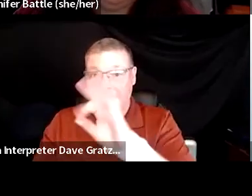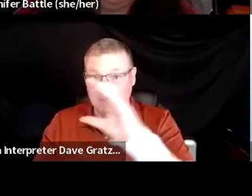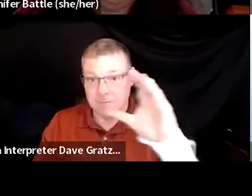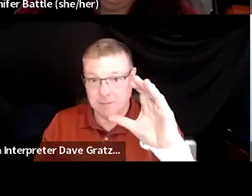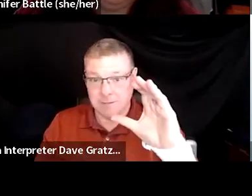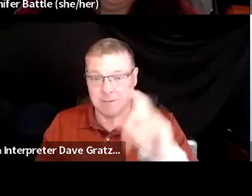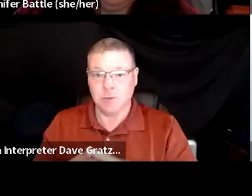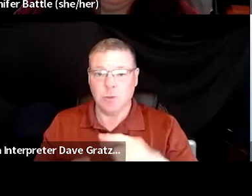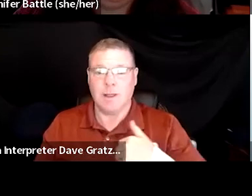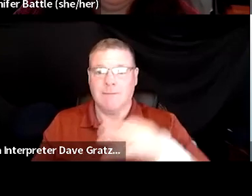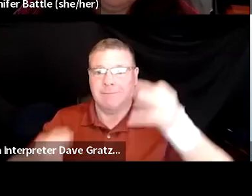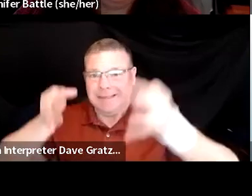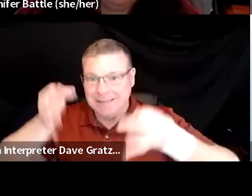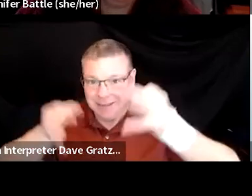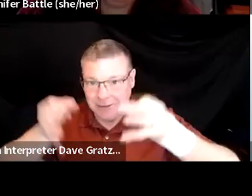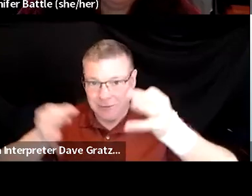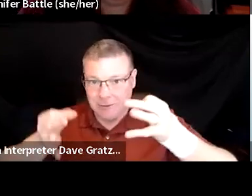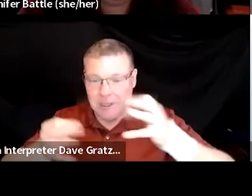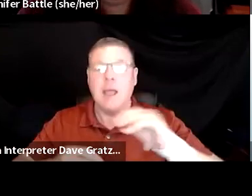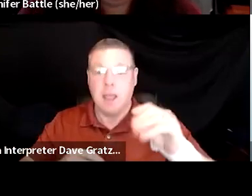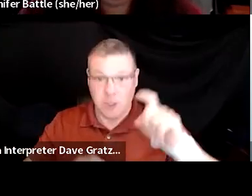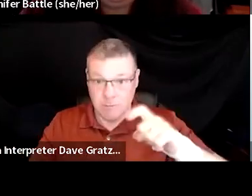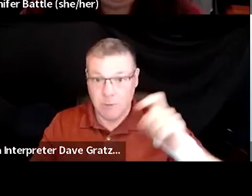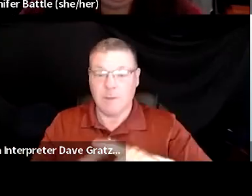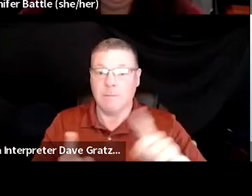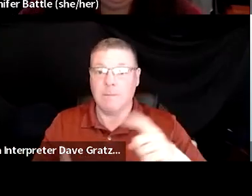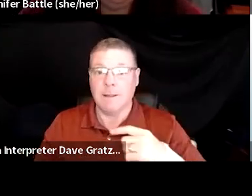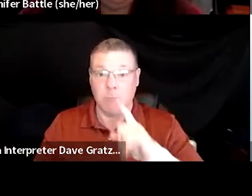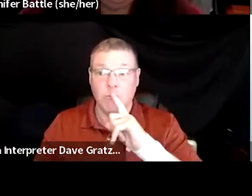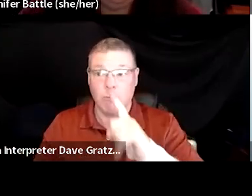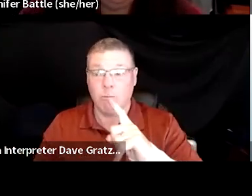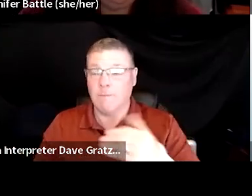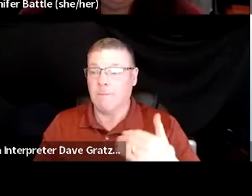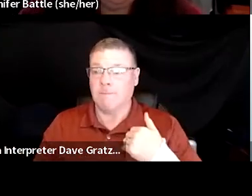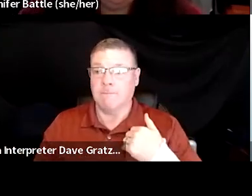to have a hearing on it. And I think they were instructed to do so. And in fact, we're having such a hearing,